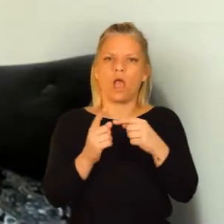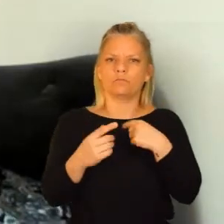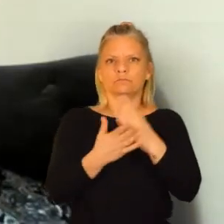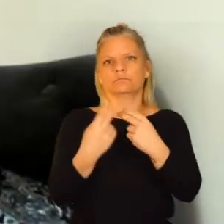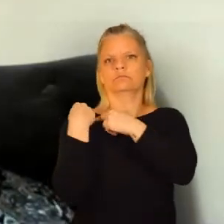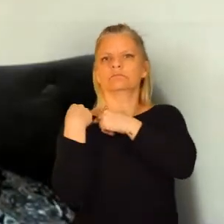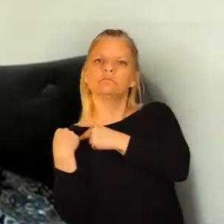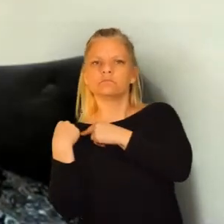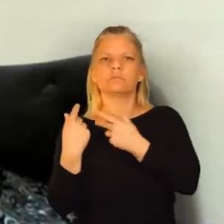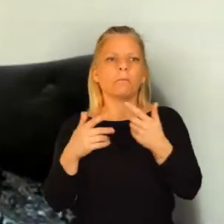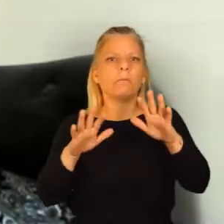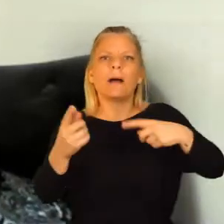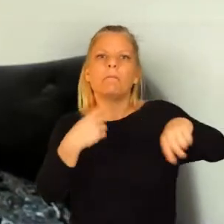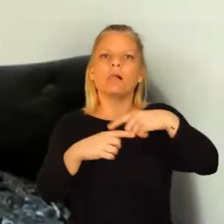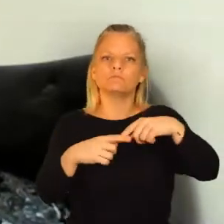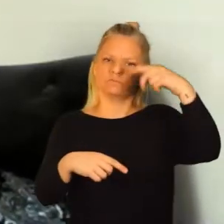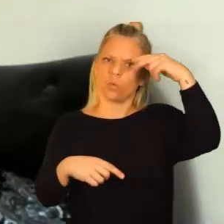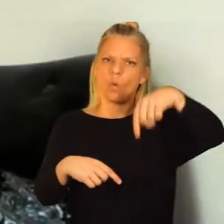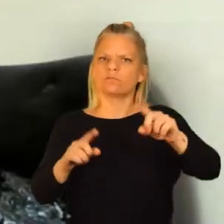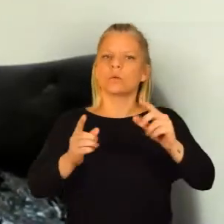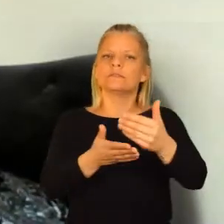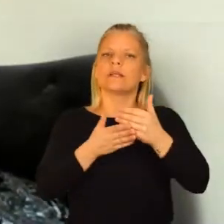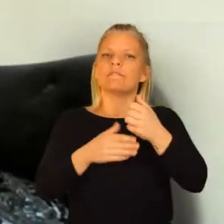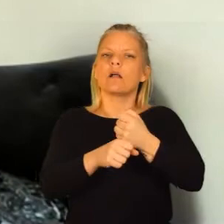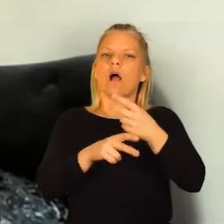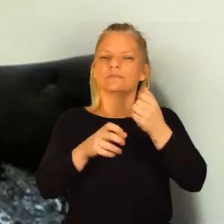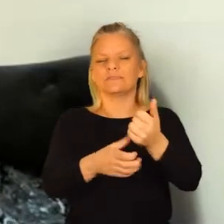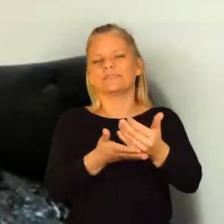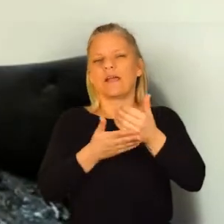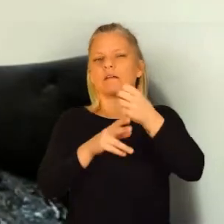and you're you're kind of less central. And that's always what I'm wanting to aim towards.